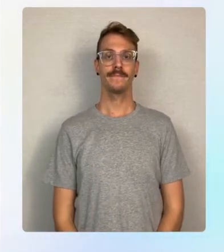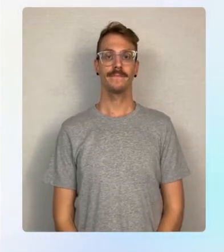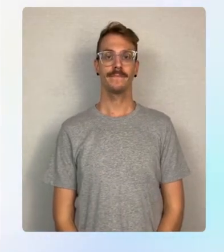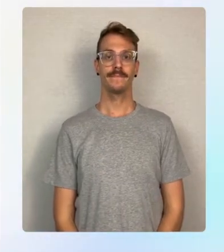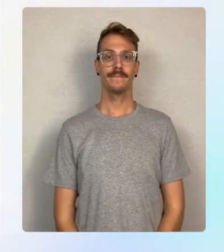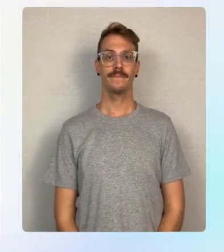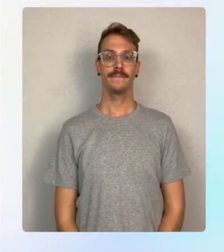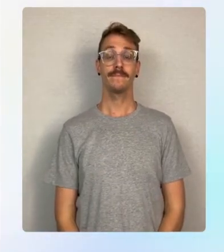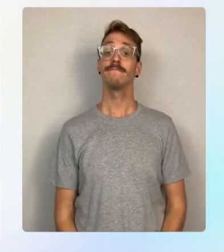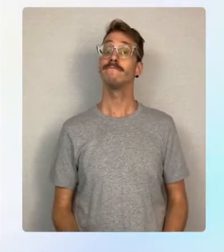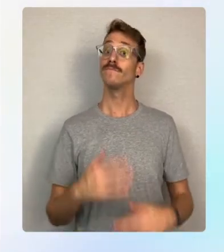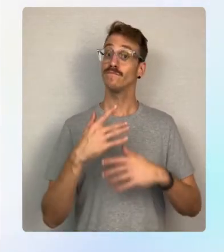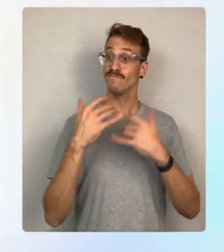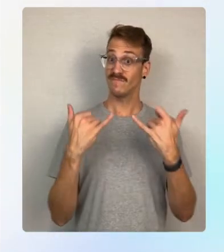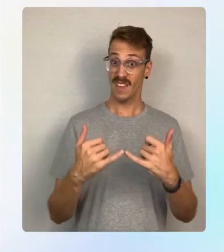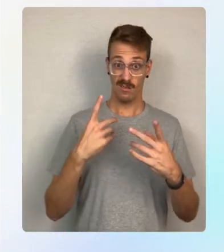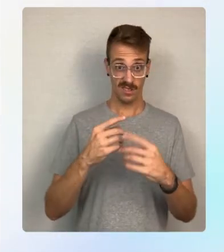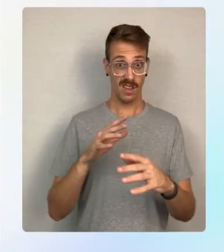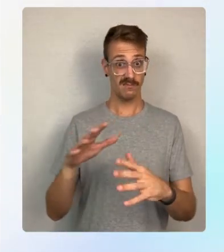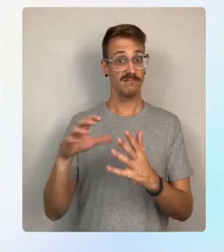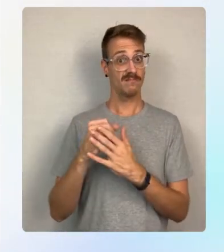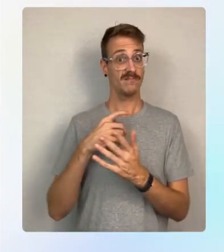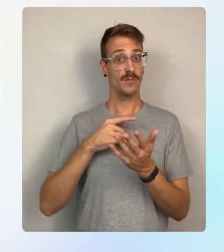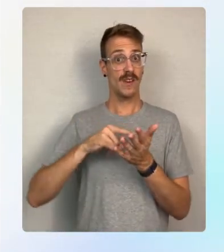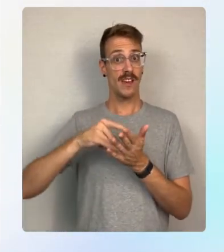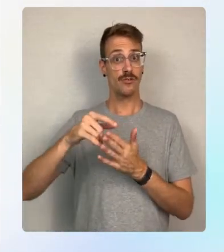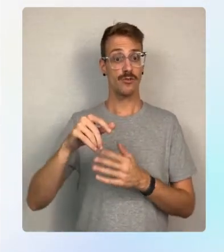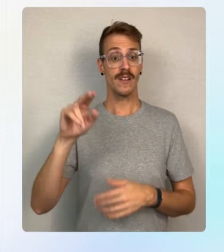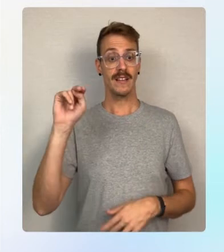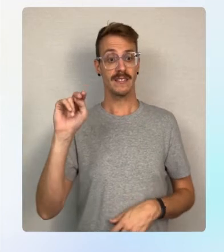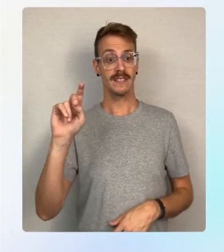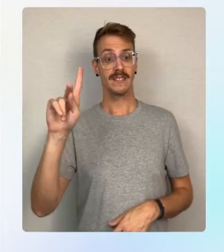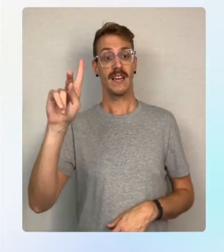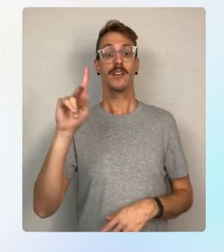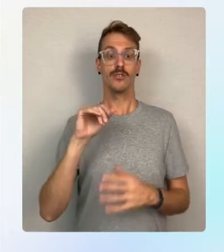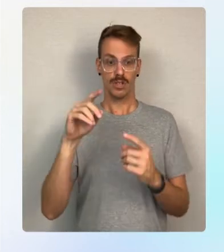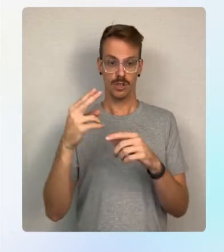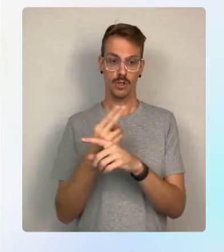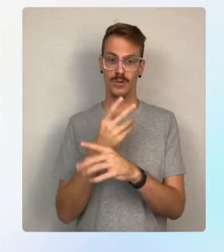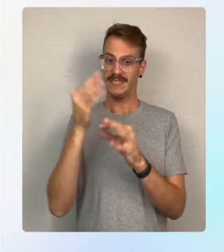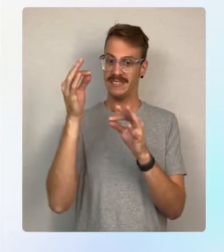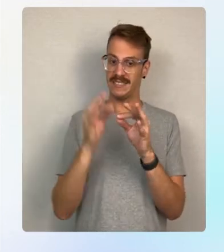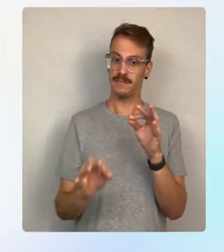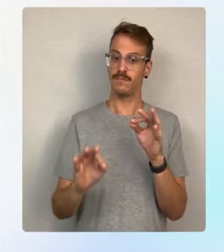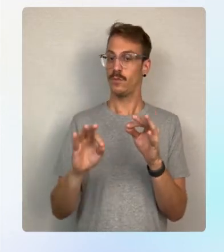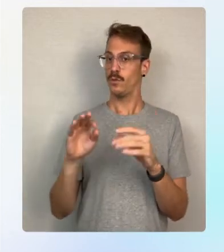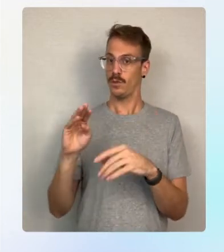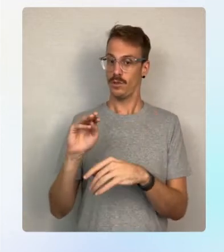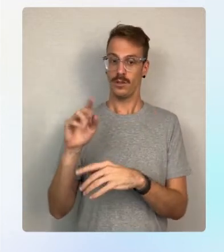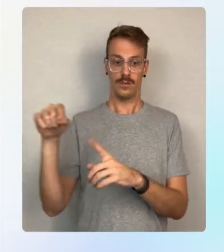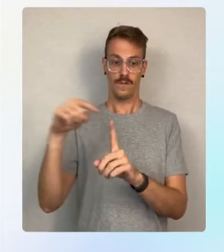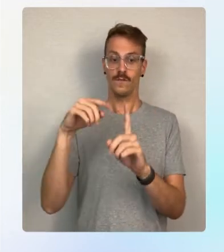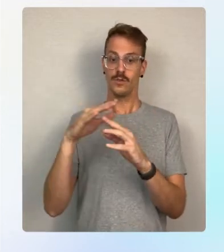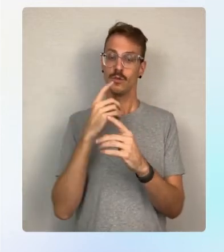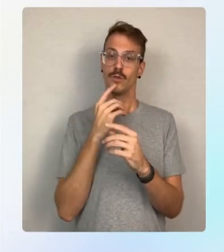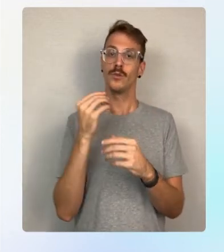Available now through the Android NDK, we can use SimplePerf to perform sample-based profiling.